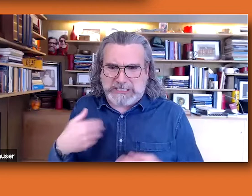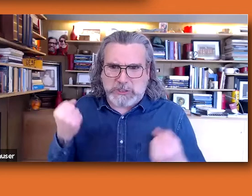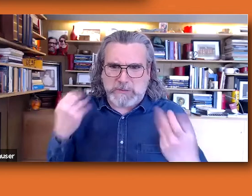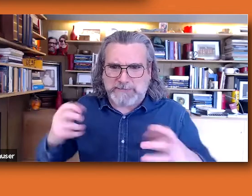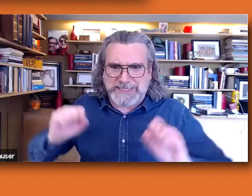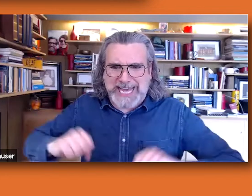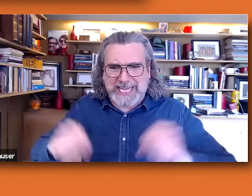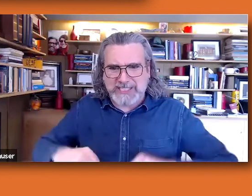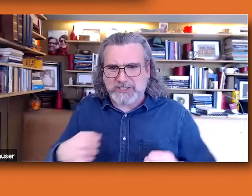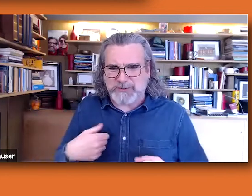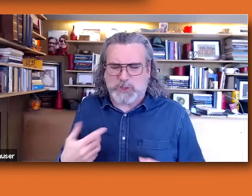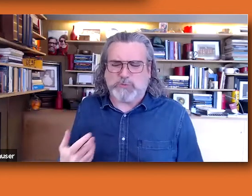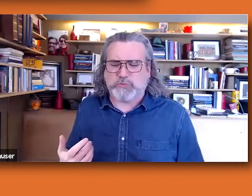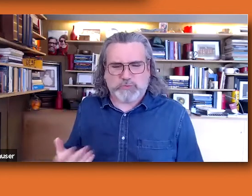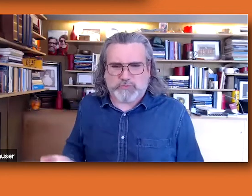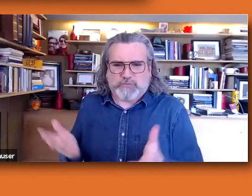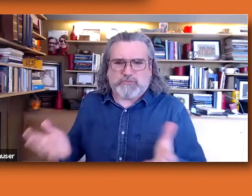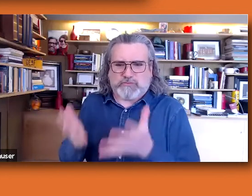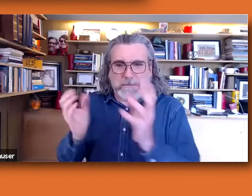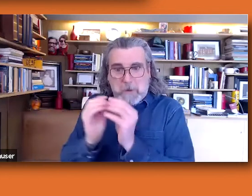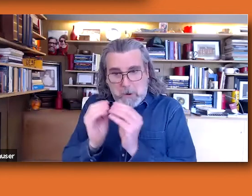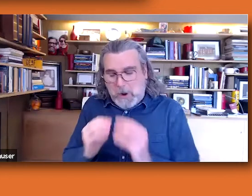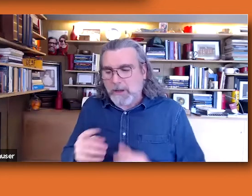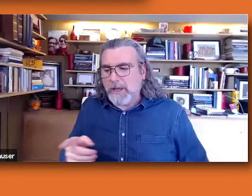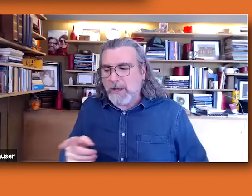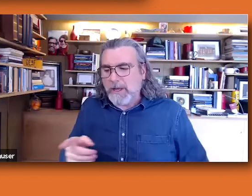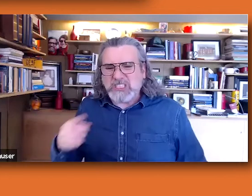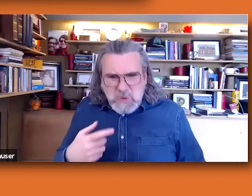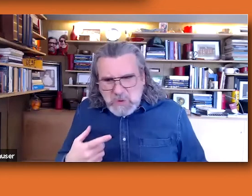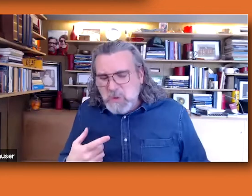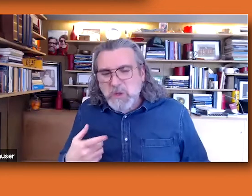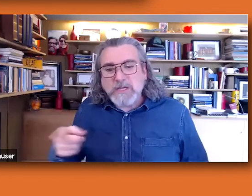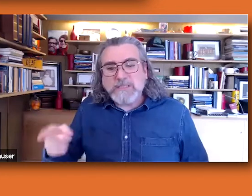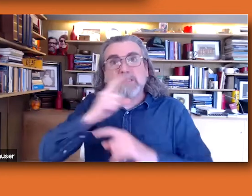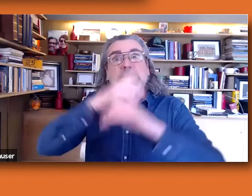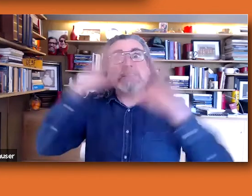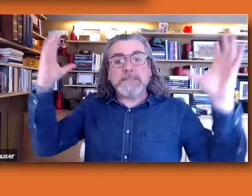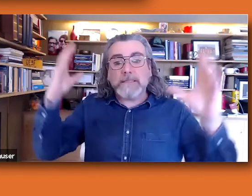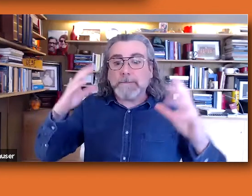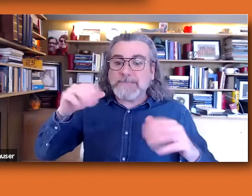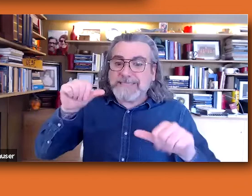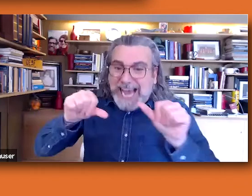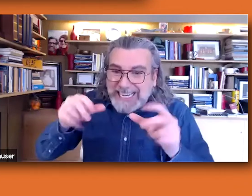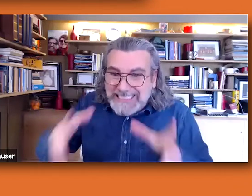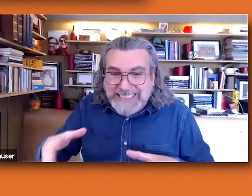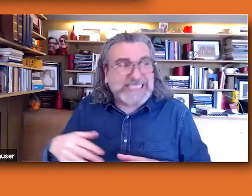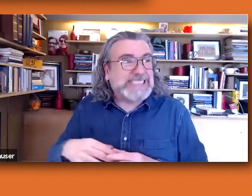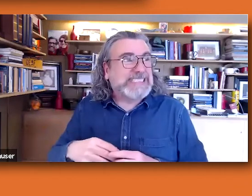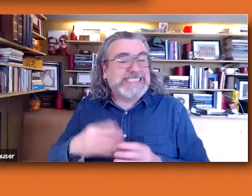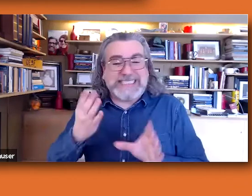Um, she was looking to get a Master's degree to be a VR counselor, and I thought she had so much potential.